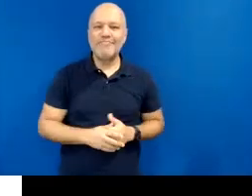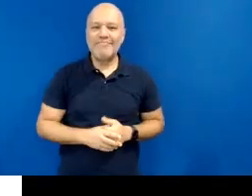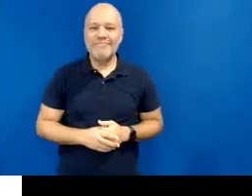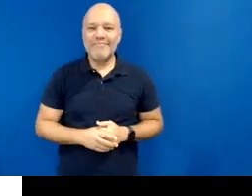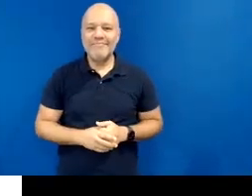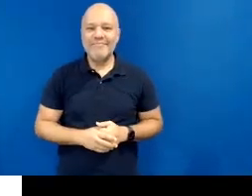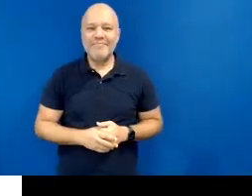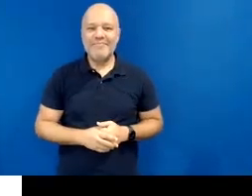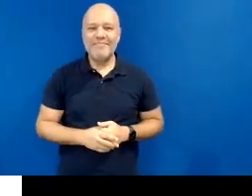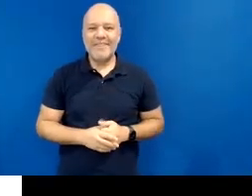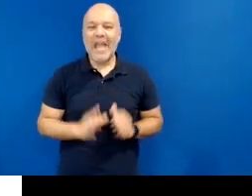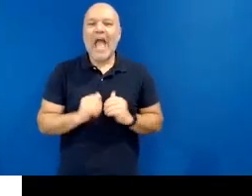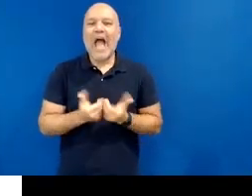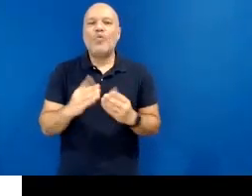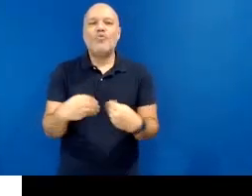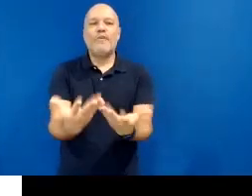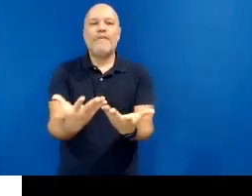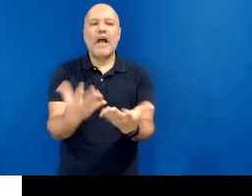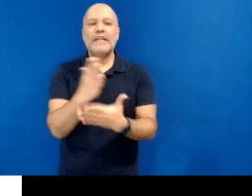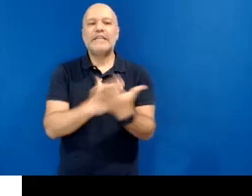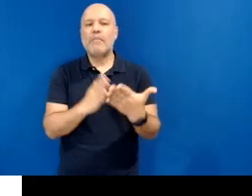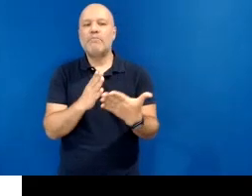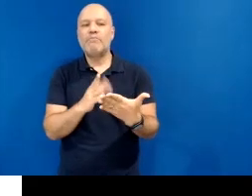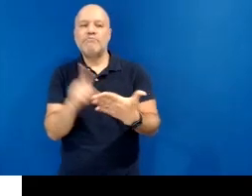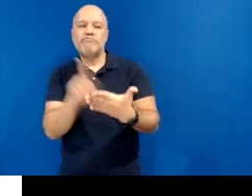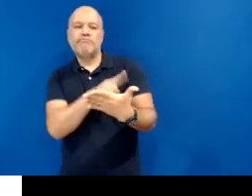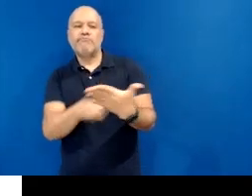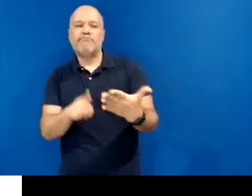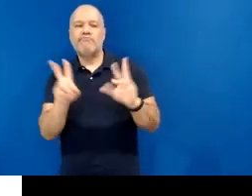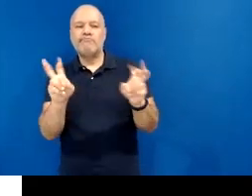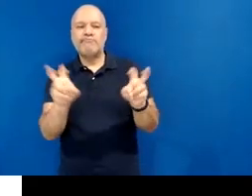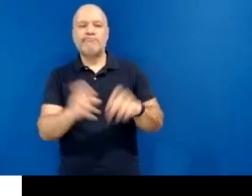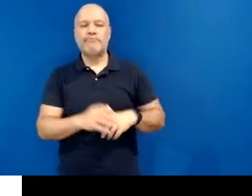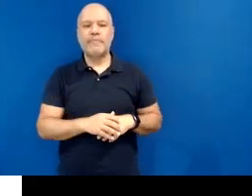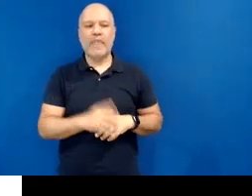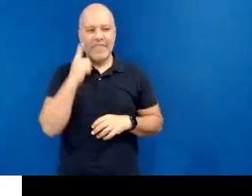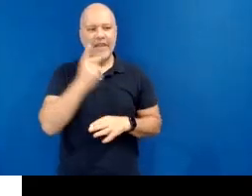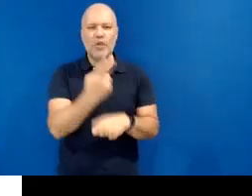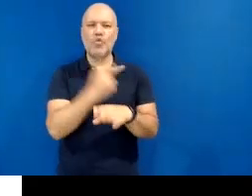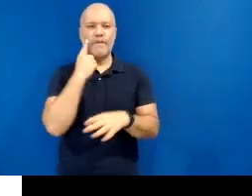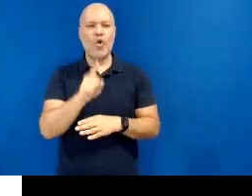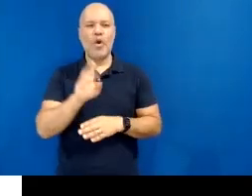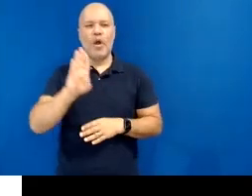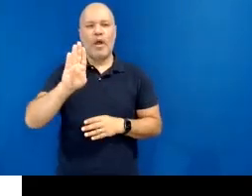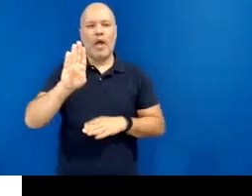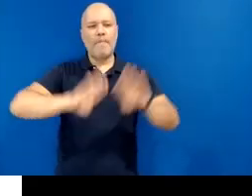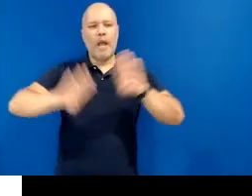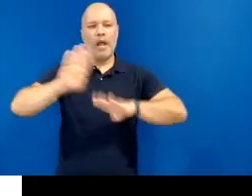How would you provide some critique? I think this is used in a biology class. If I'm if I'm